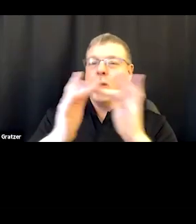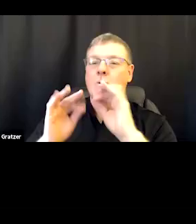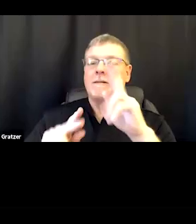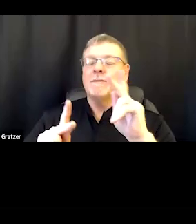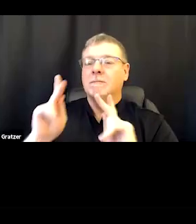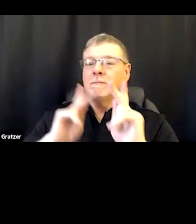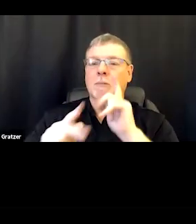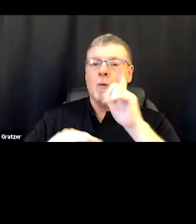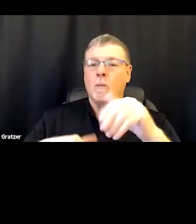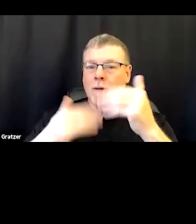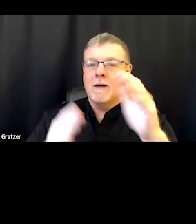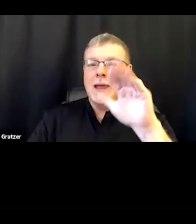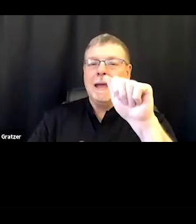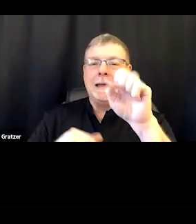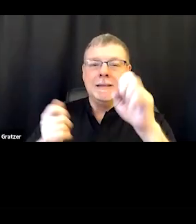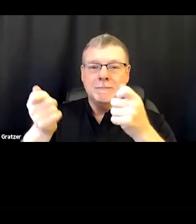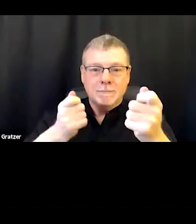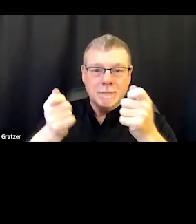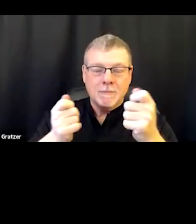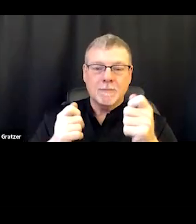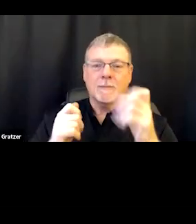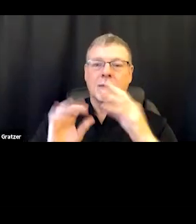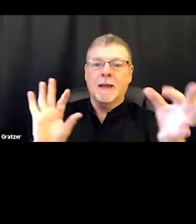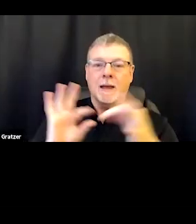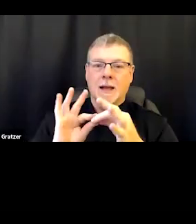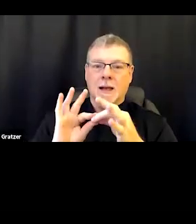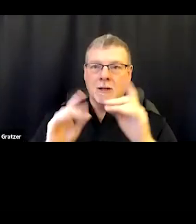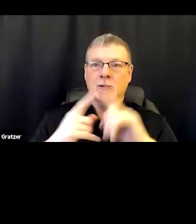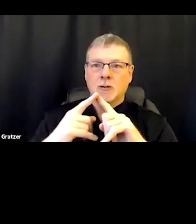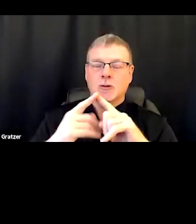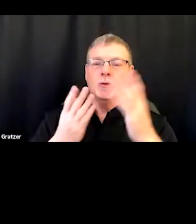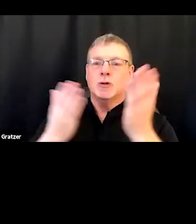who provide case management and connection to wraparound services for us.